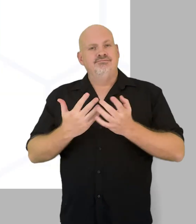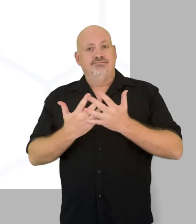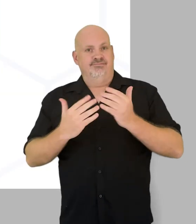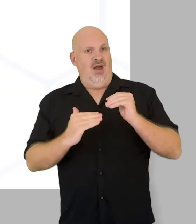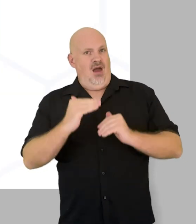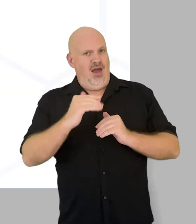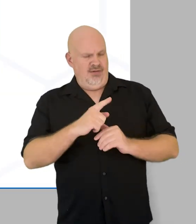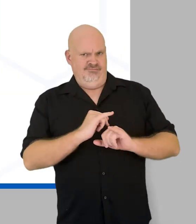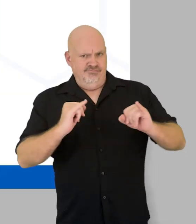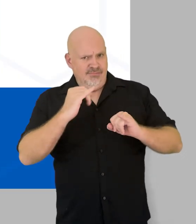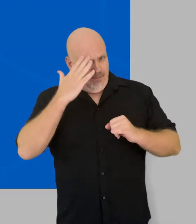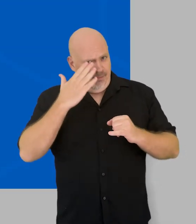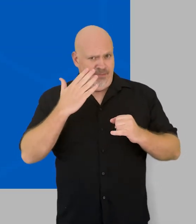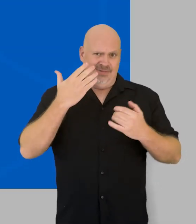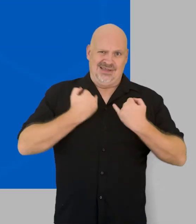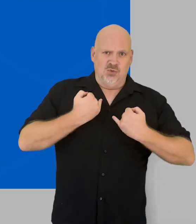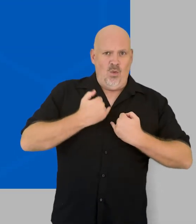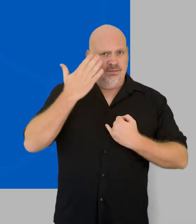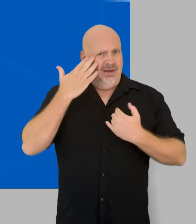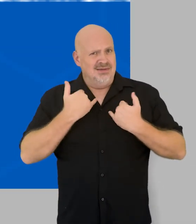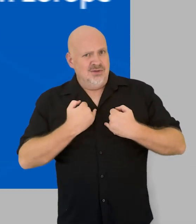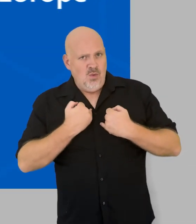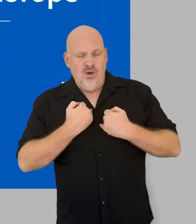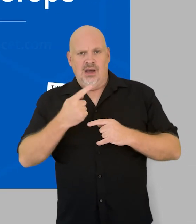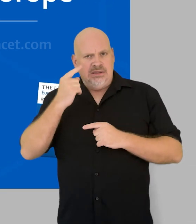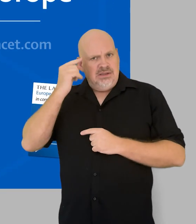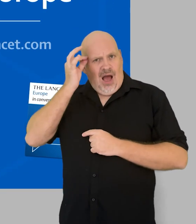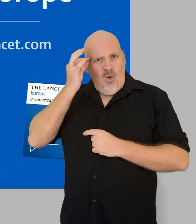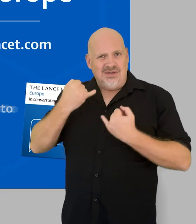Thank you for watching this video on Transforming Mental Health in Europe.